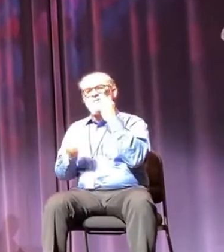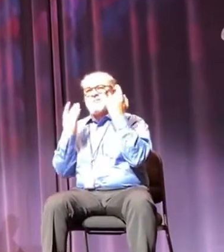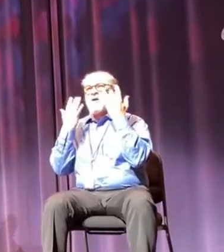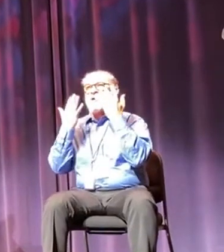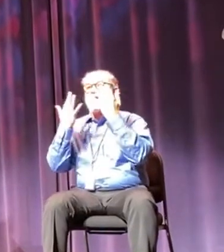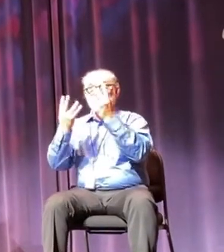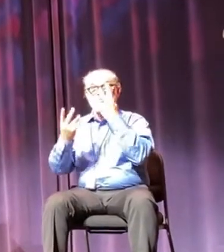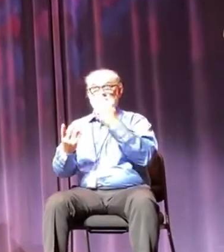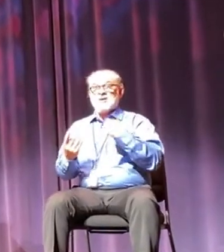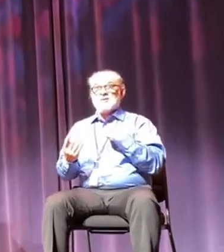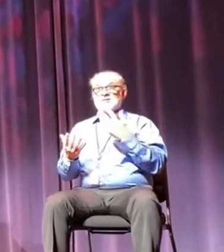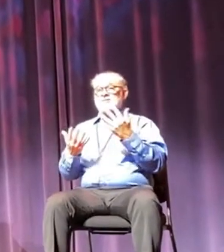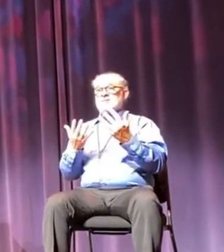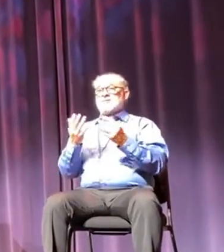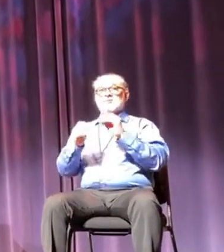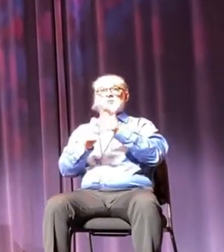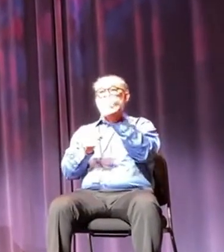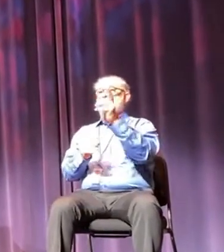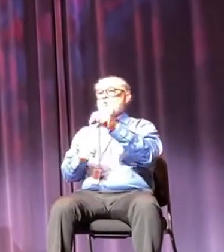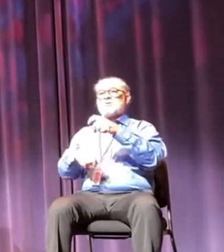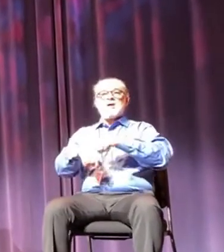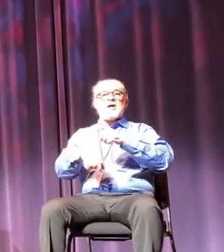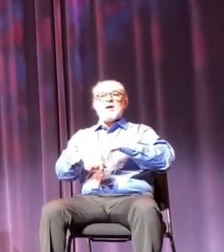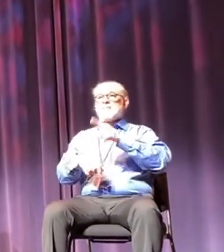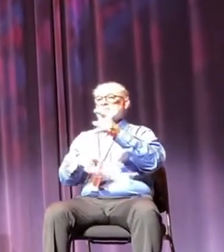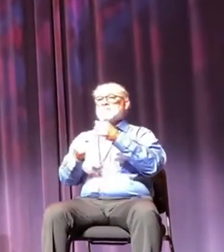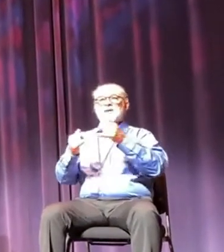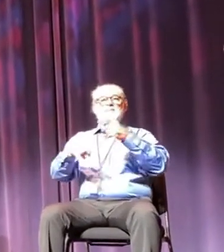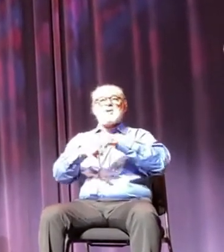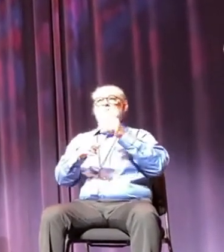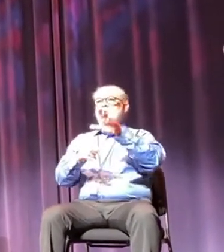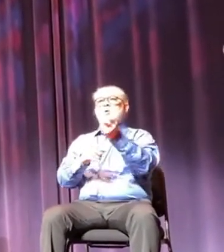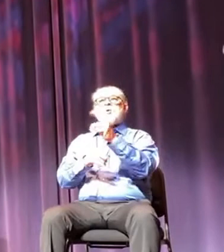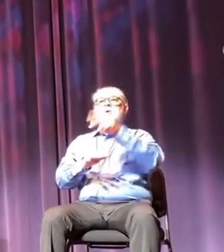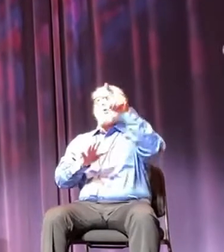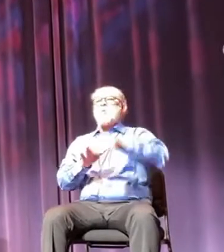See us in your own palm lines. Feel us in your lower back aches.